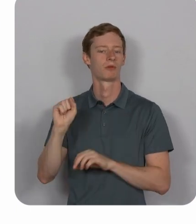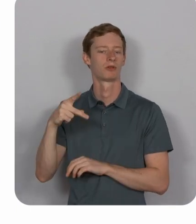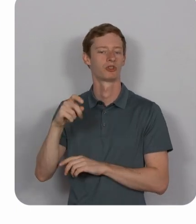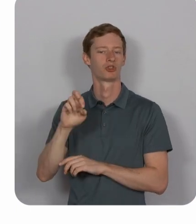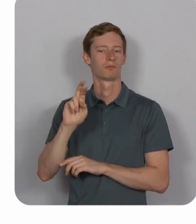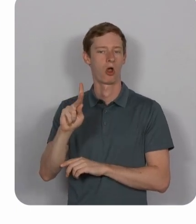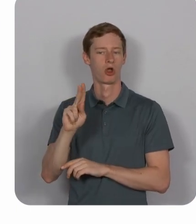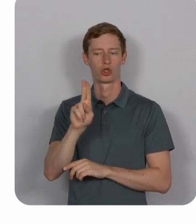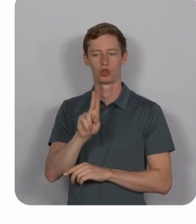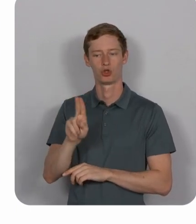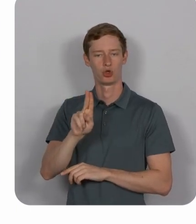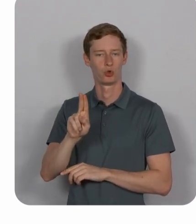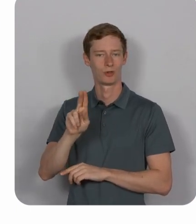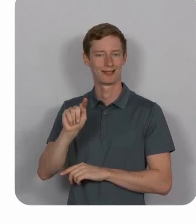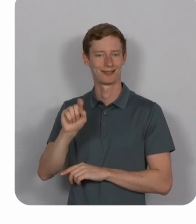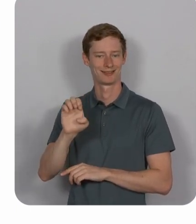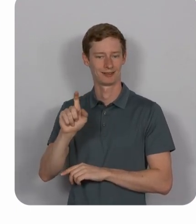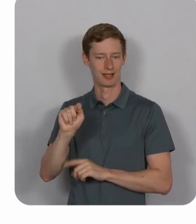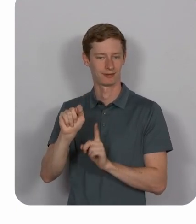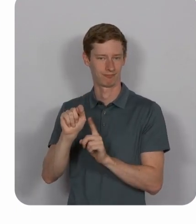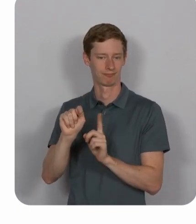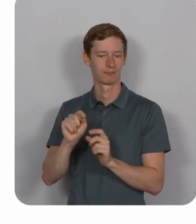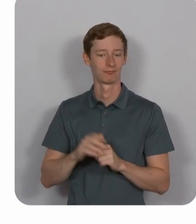And to stay on stability, we are also introducing